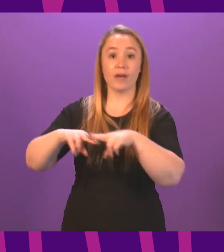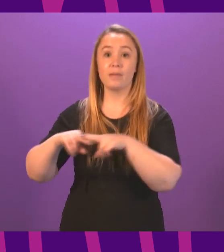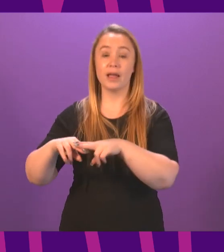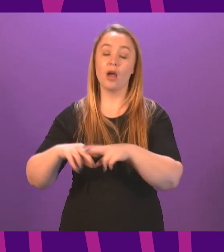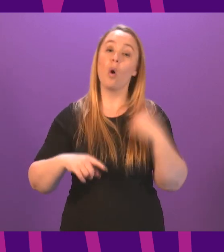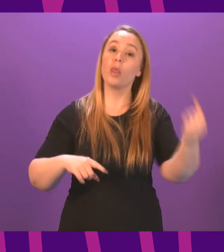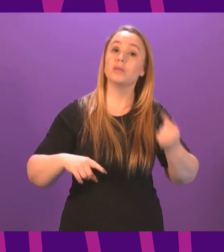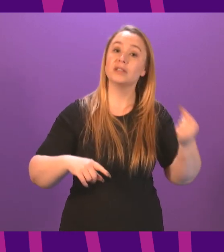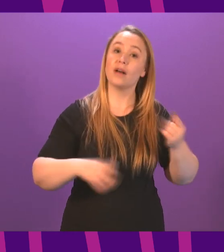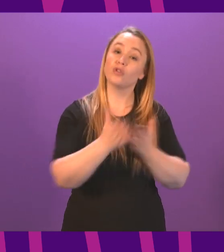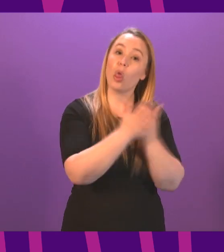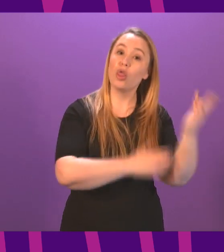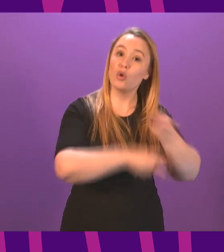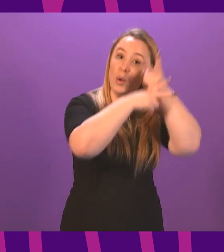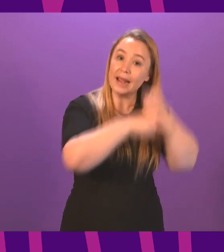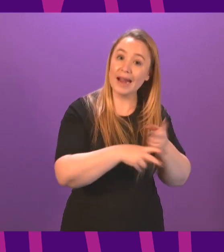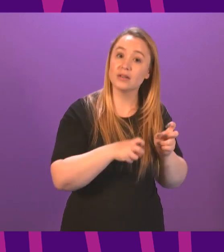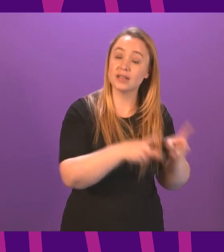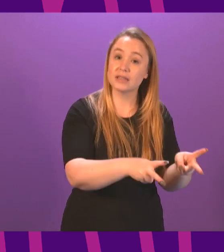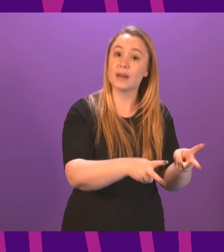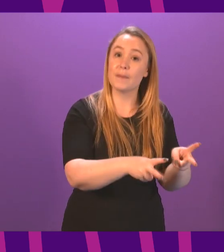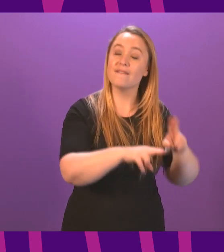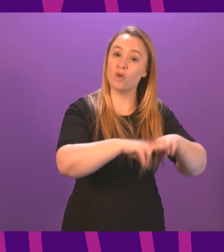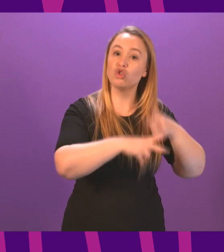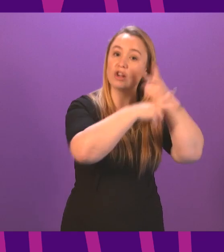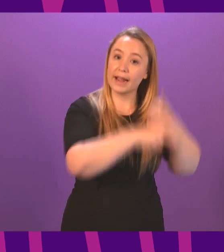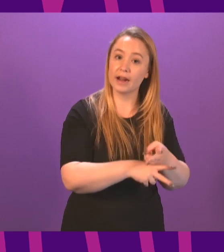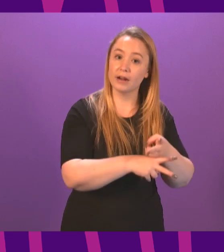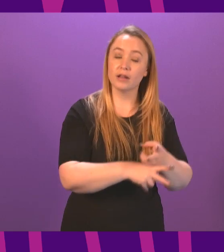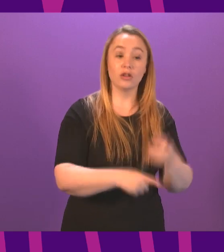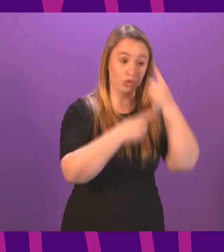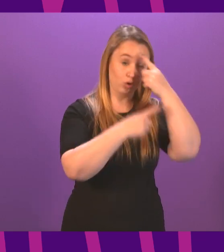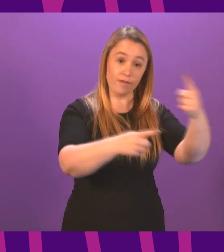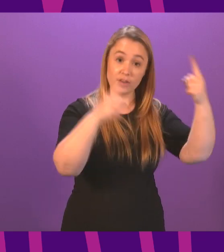We are clear about the responsibilities that universities have to give proper support to